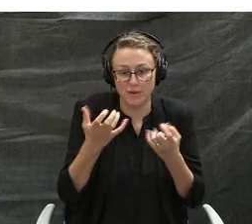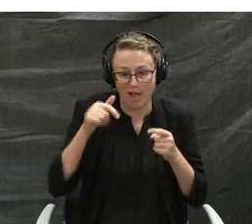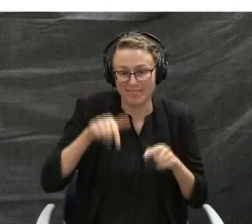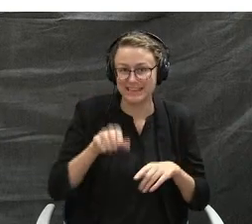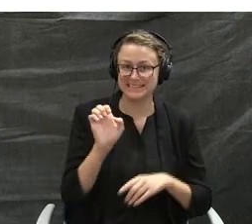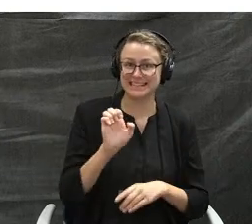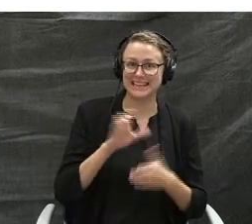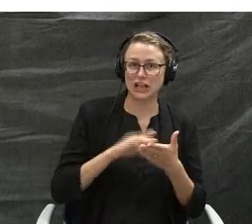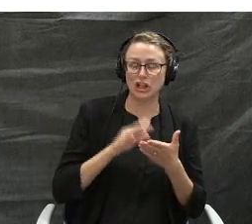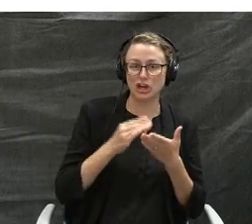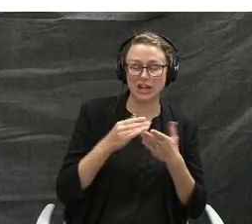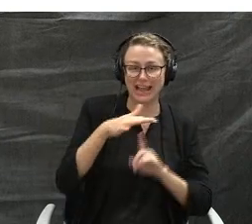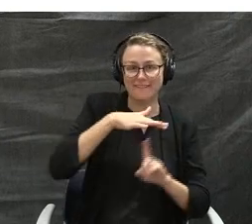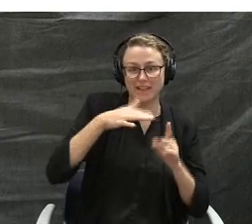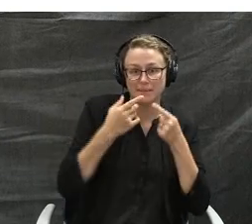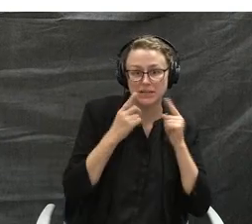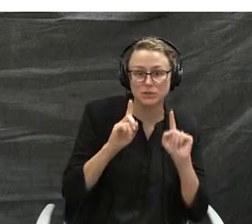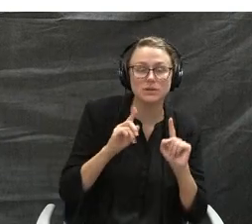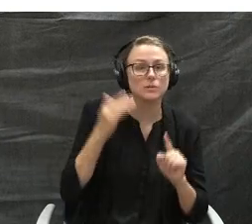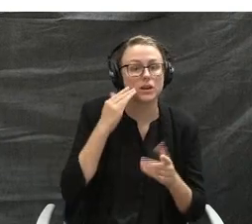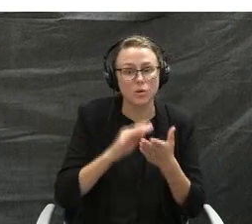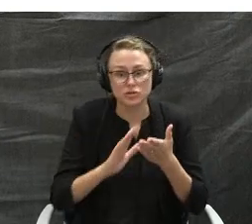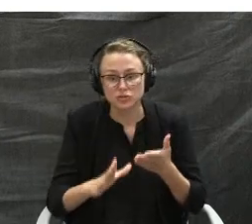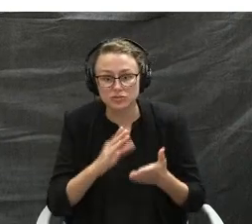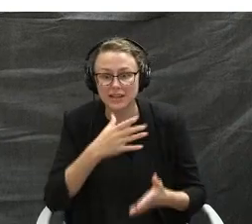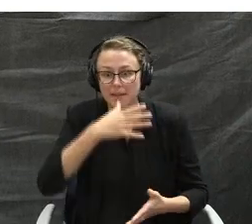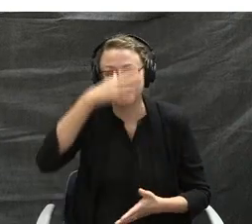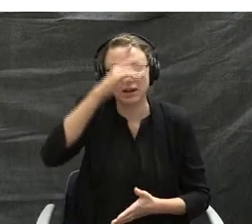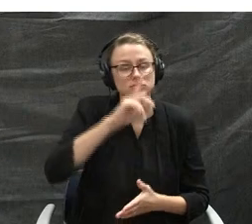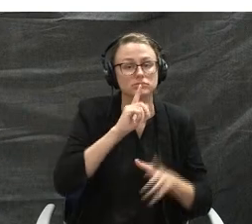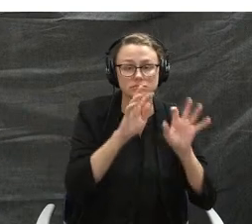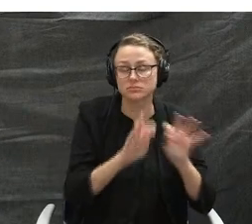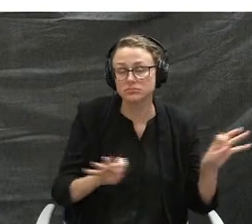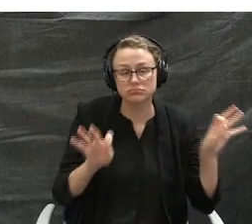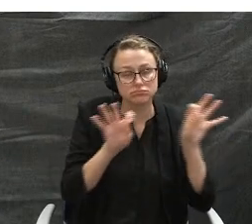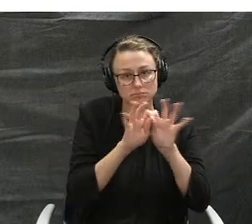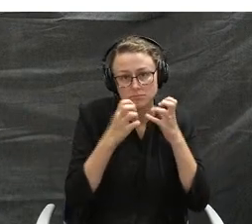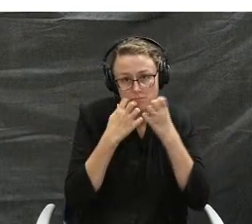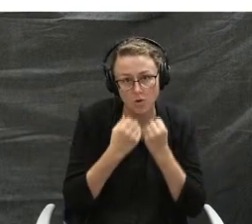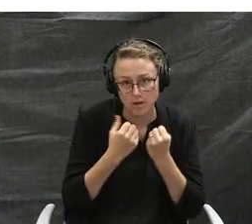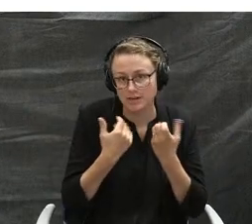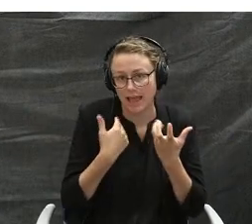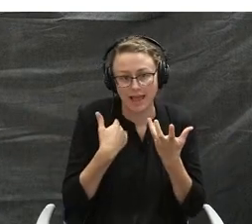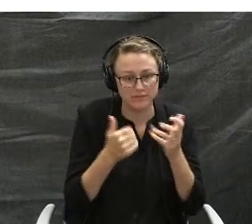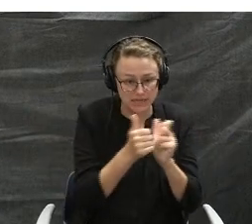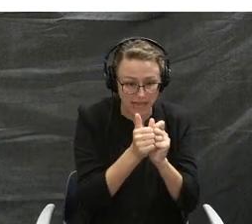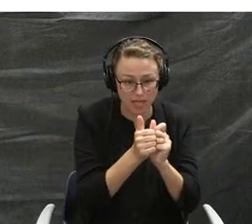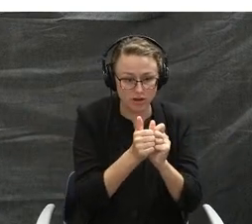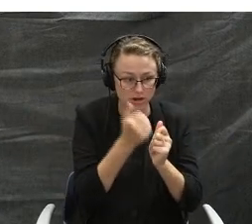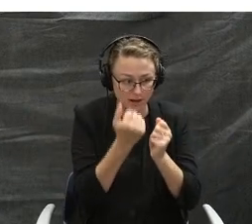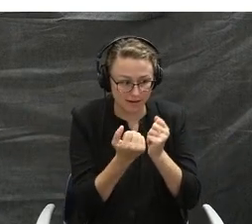students and parents are so critical to have in turn have together in terms of understanding and knowing what